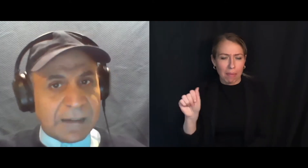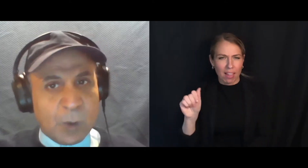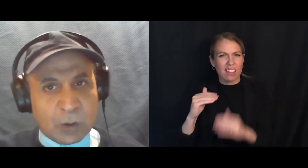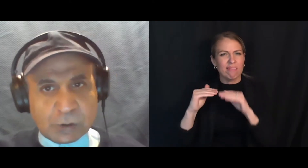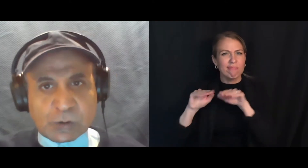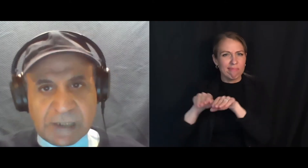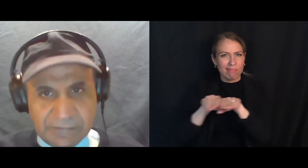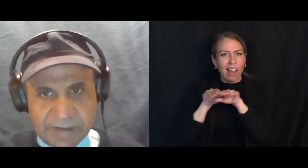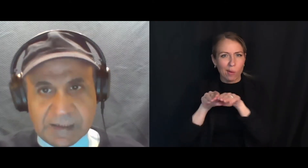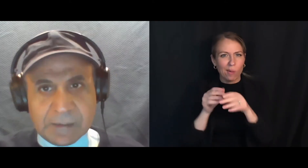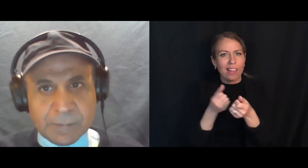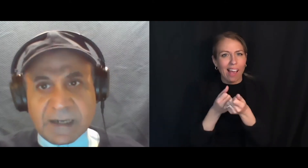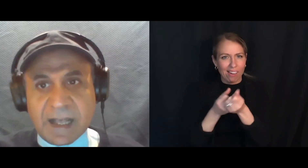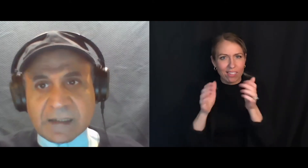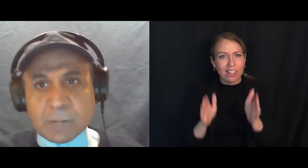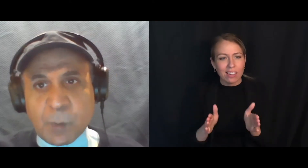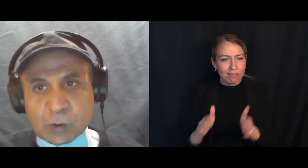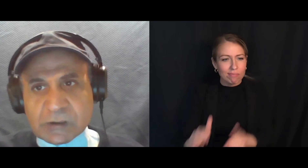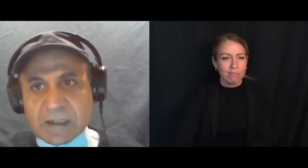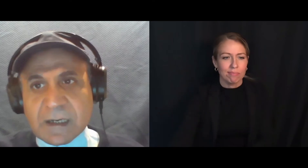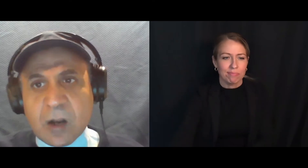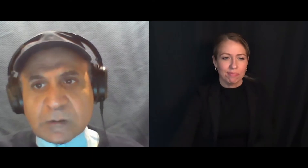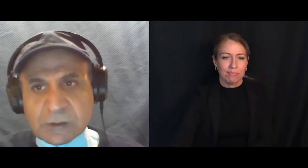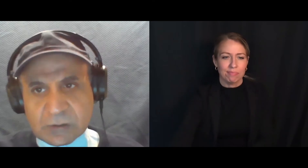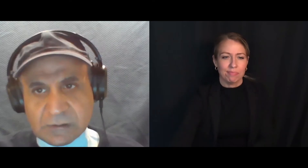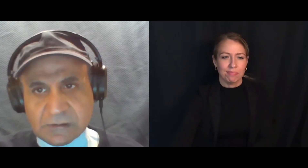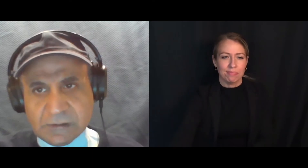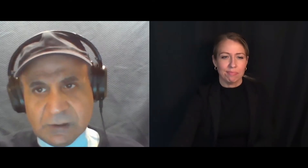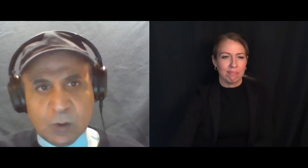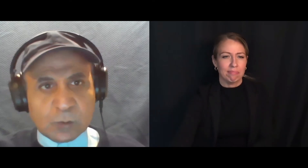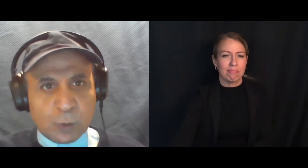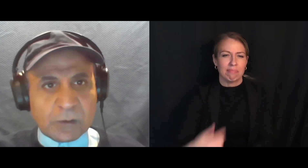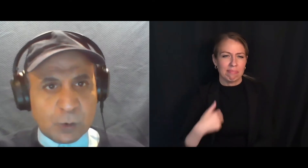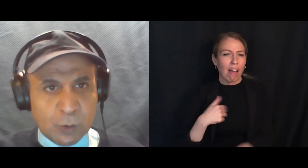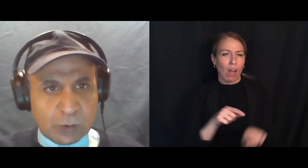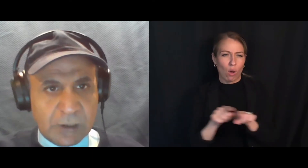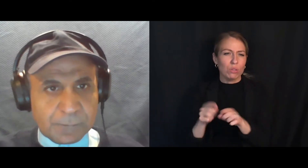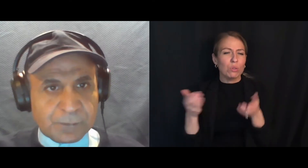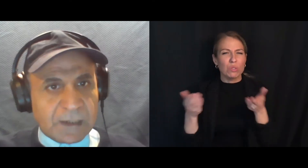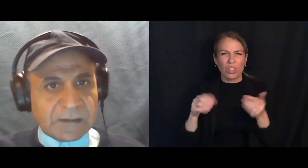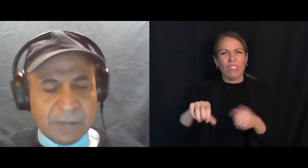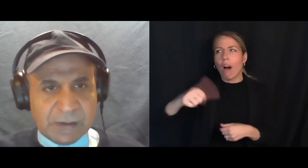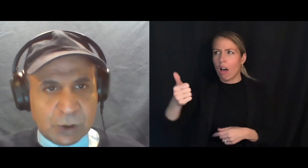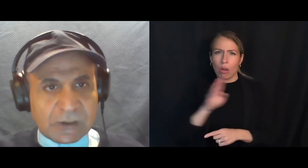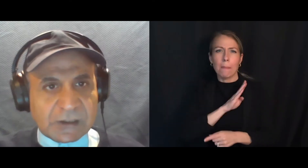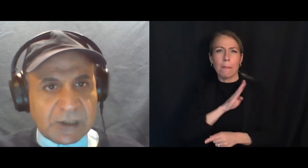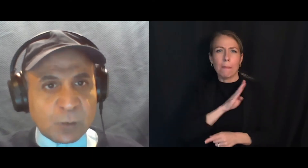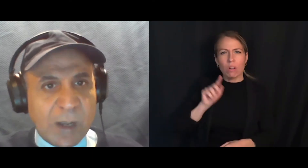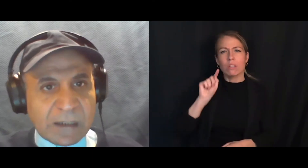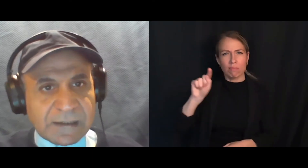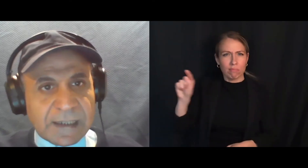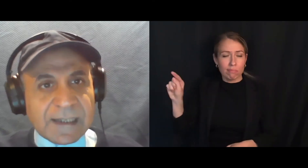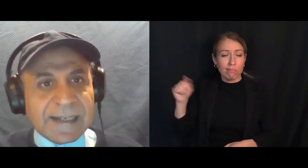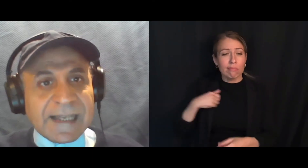I'm also serving in many other board and councils to include the Minnesota Statewide